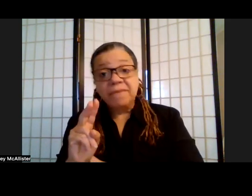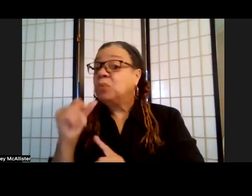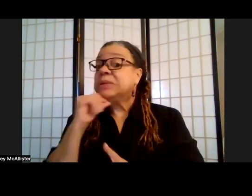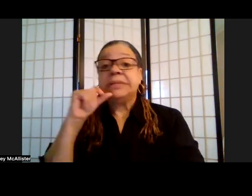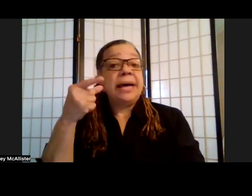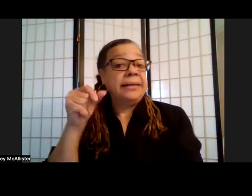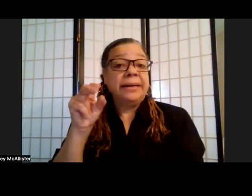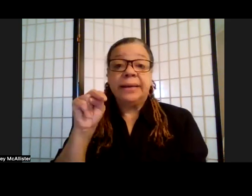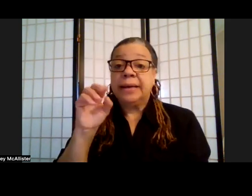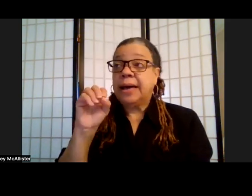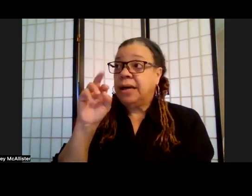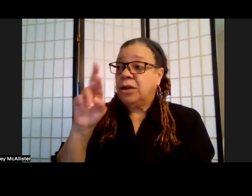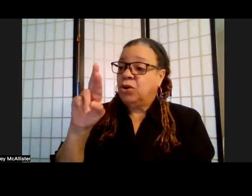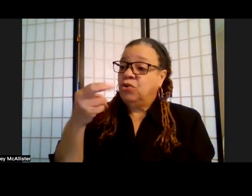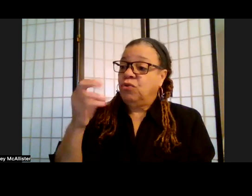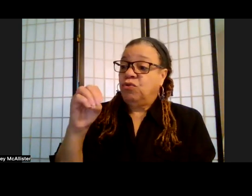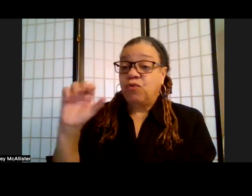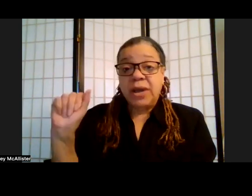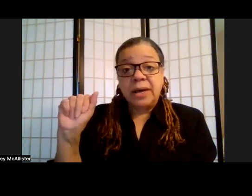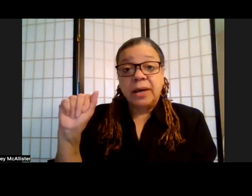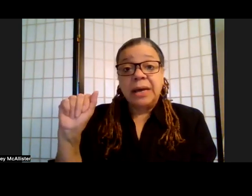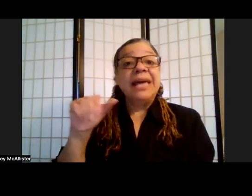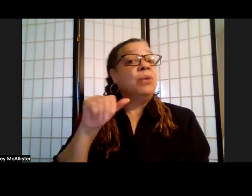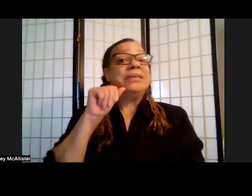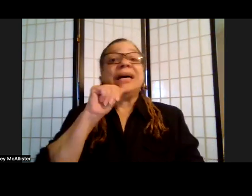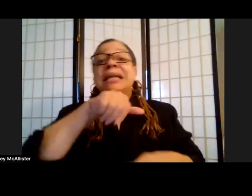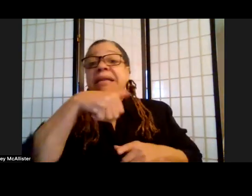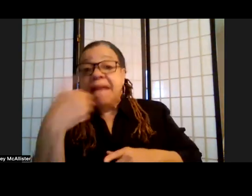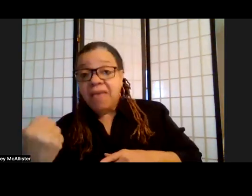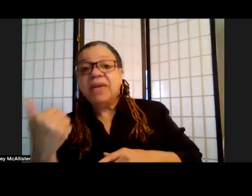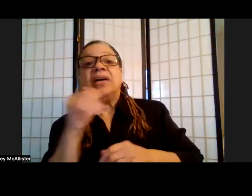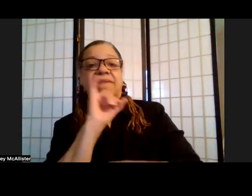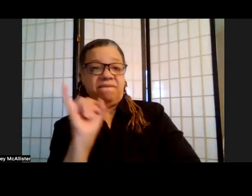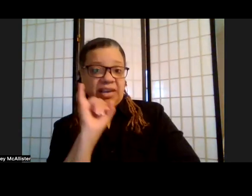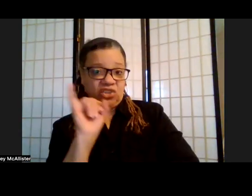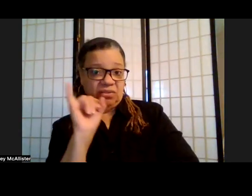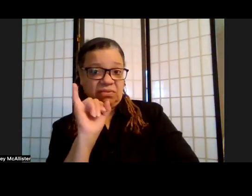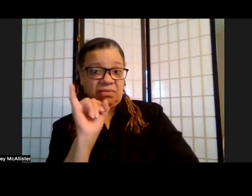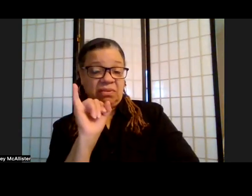it was in fact non-gonococcal erythritis, an infection caused by pathogens